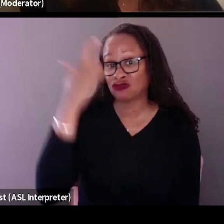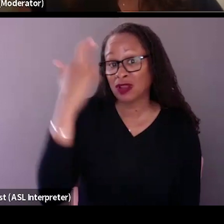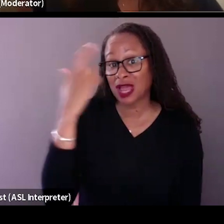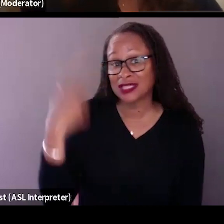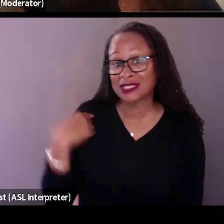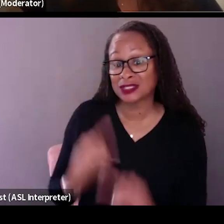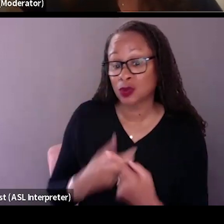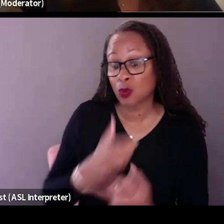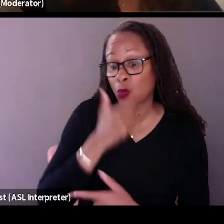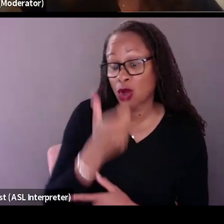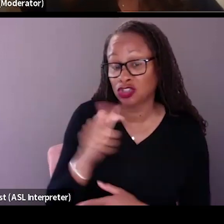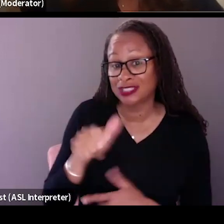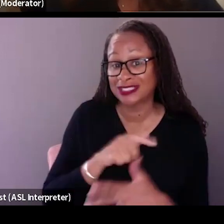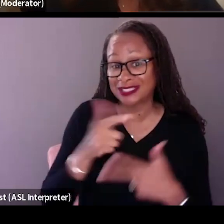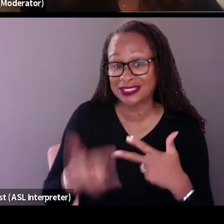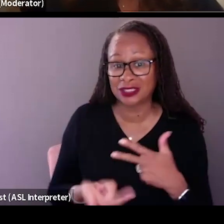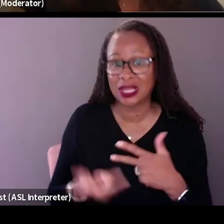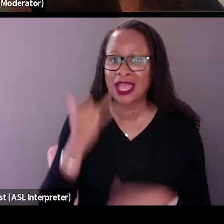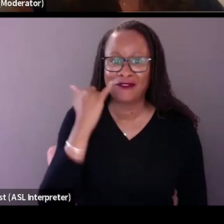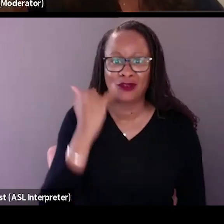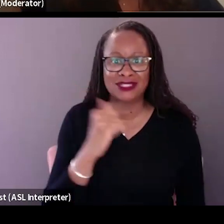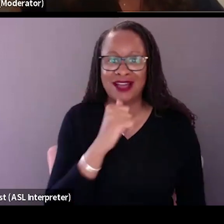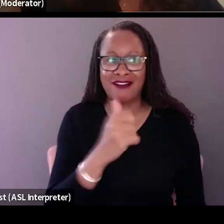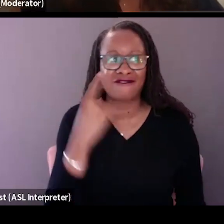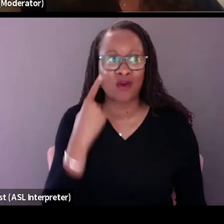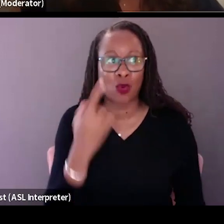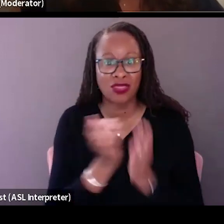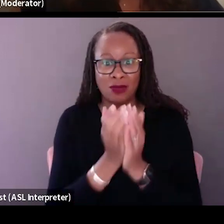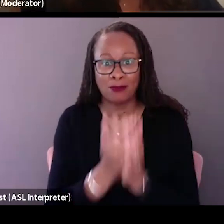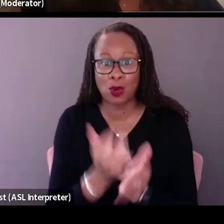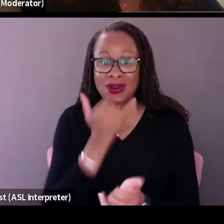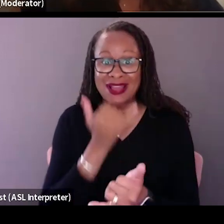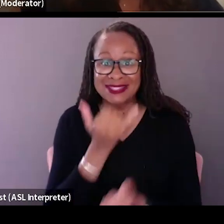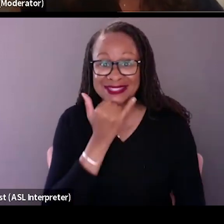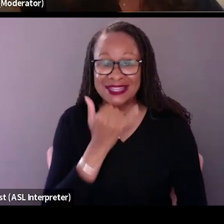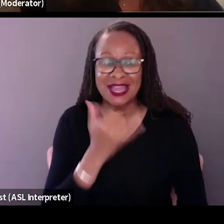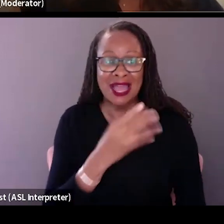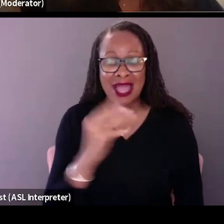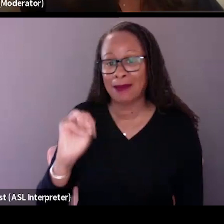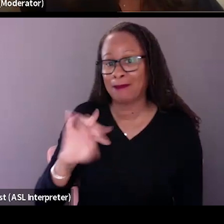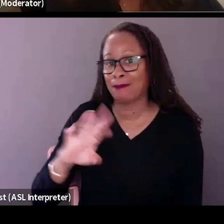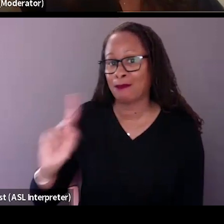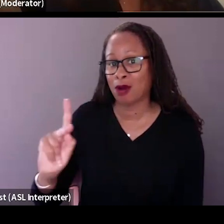that if it hadn't been for that boat accident and for Mark Tinsley, Mallory Beach's lawyer,